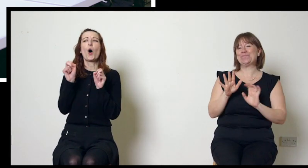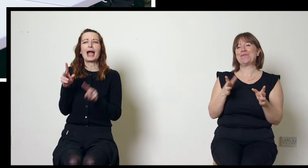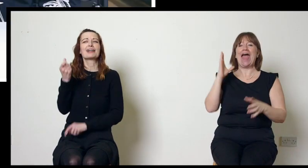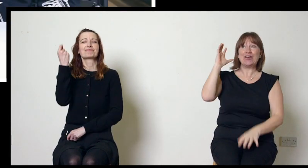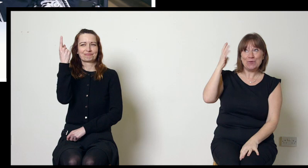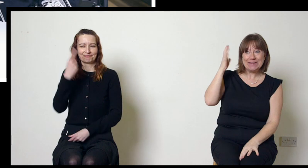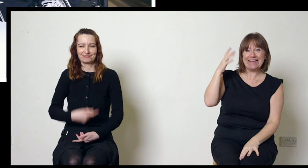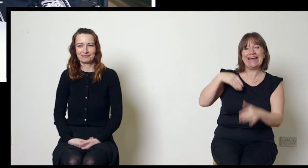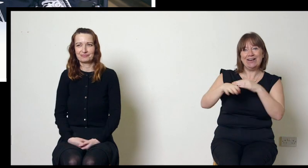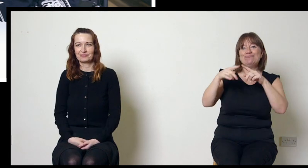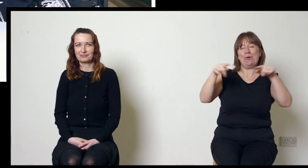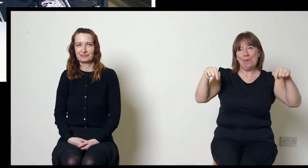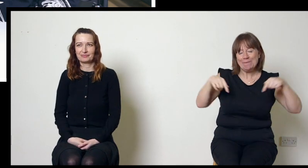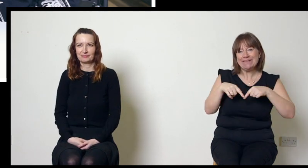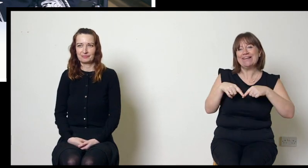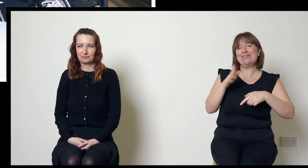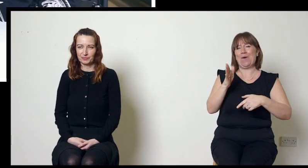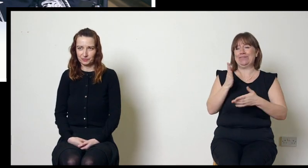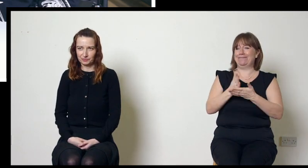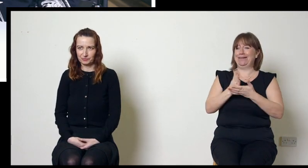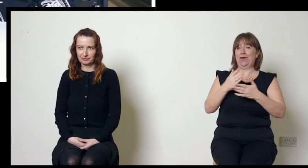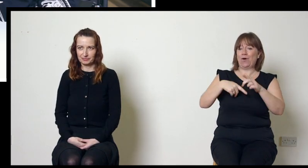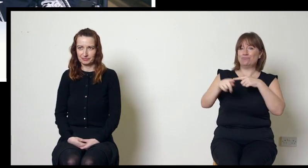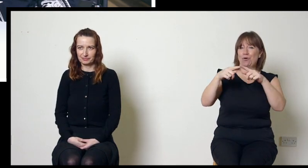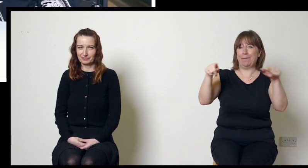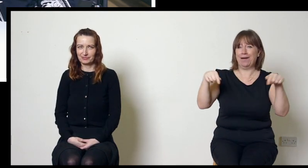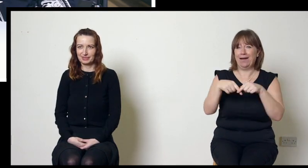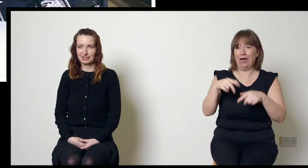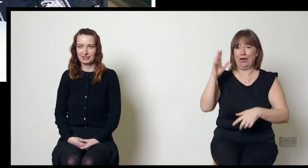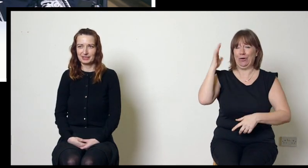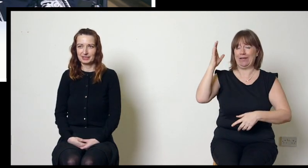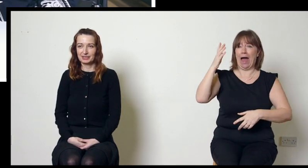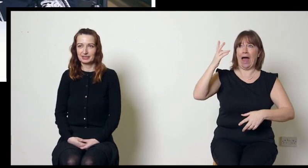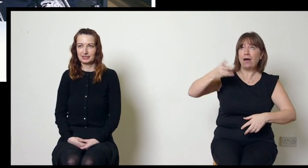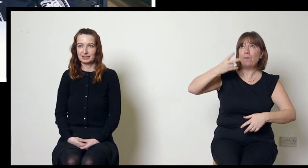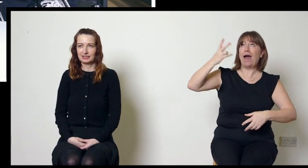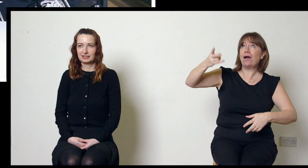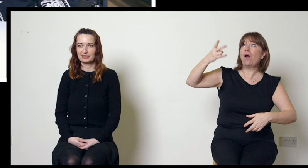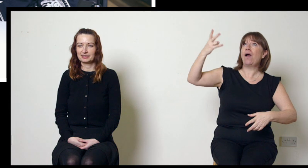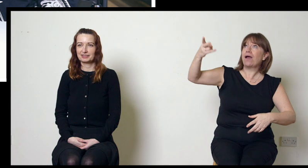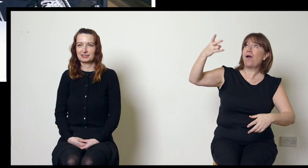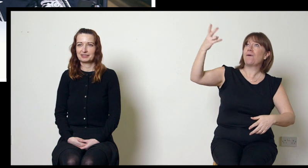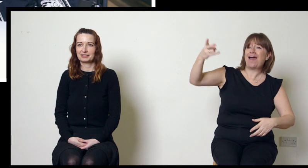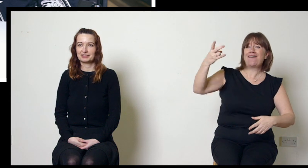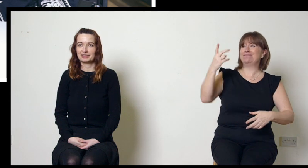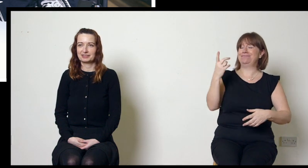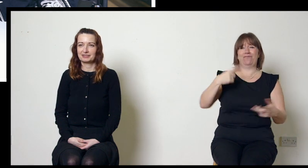So we've definitely… Yeah, there's rooms you can go in and the acoustics In there everything echoes around loads and it's, and you know, for anybody it's difficult to hear.